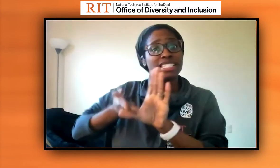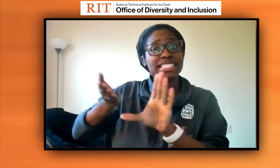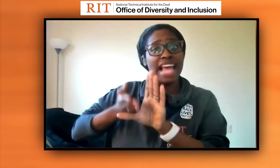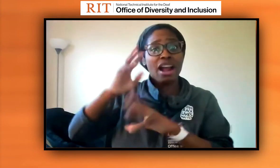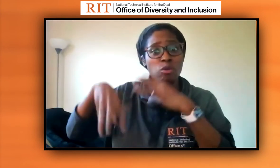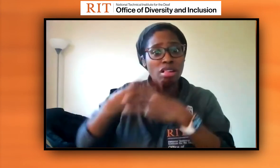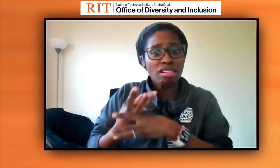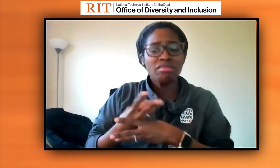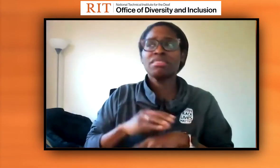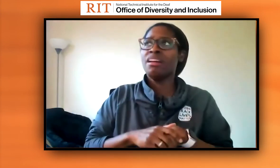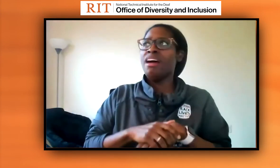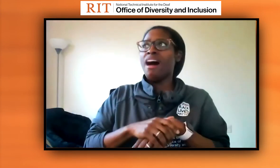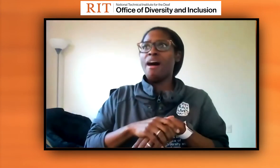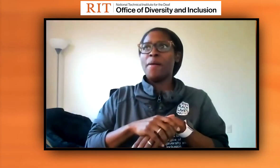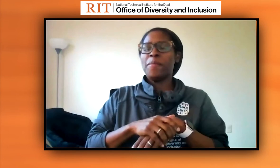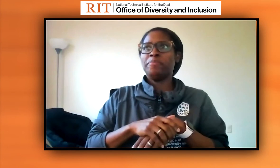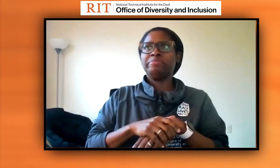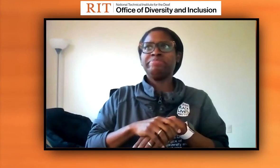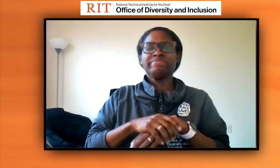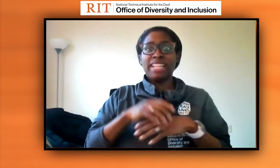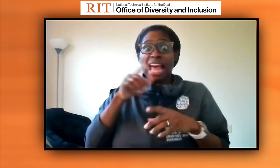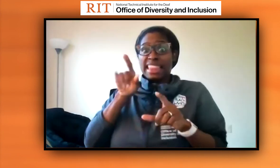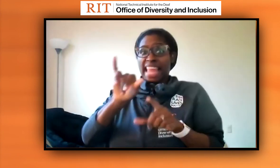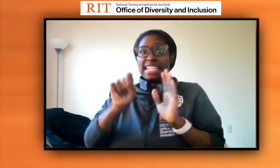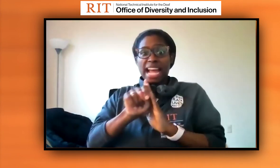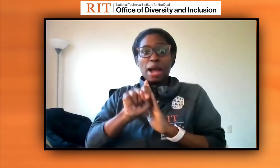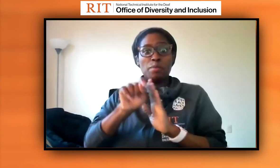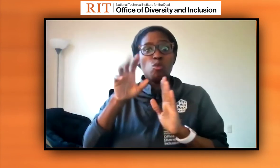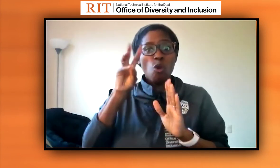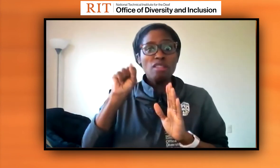And honestly, it led me to my work in the psychology world.